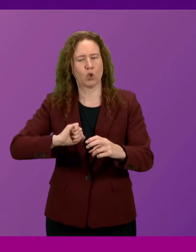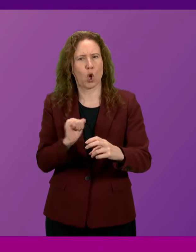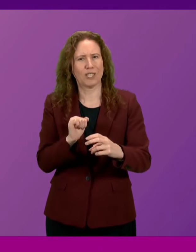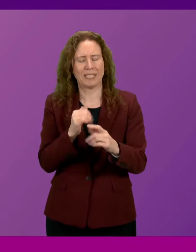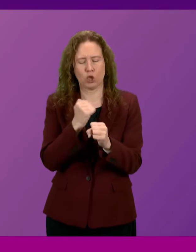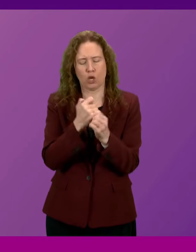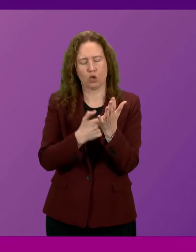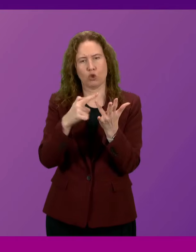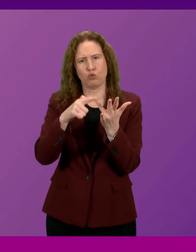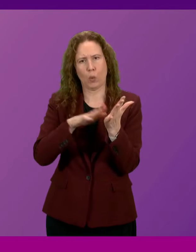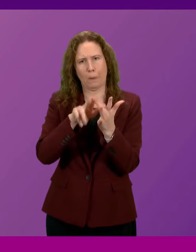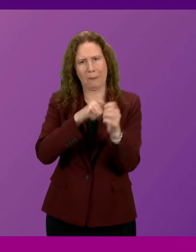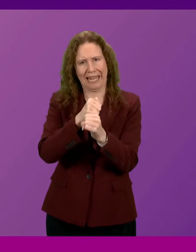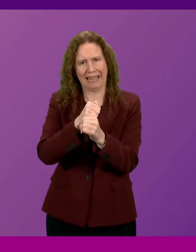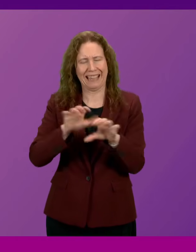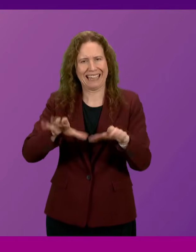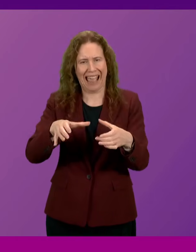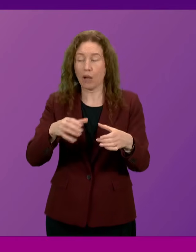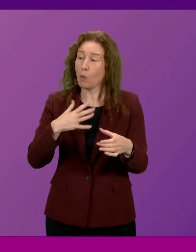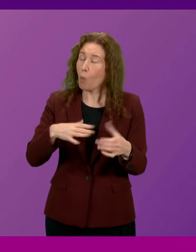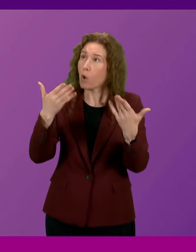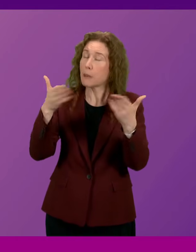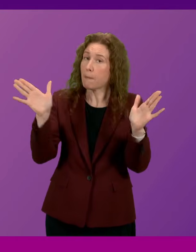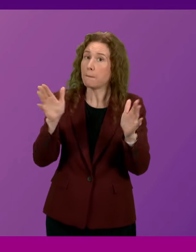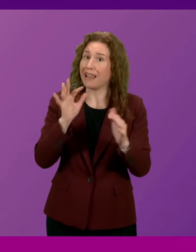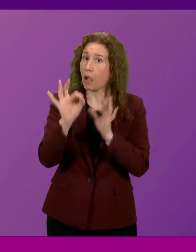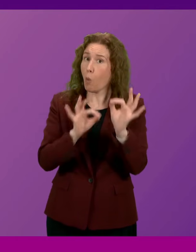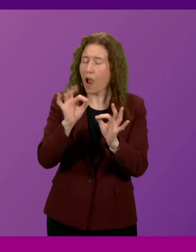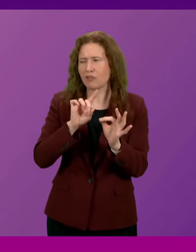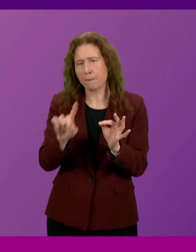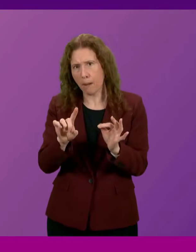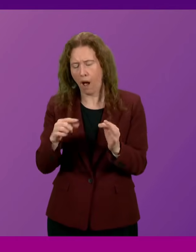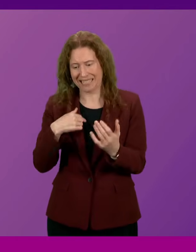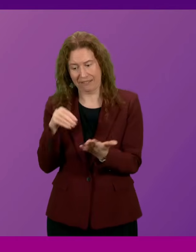be a full public inquiry, our amendment would at least guarantee an investigation.